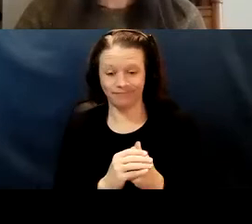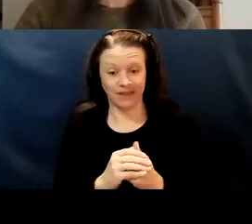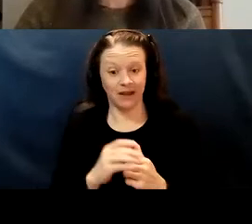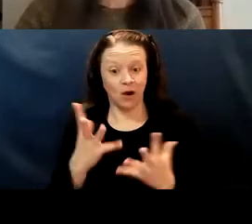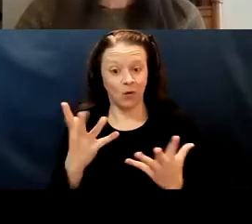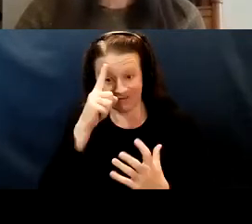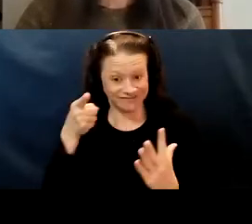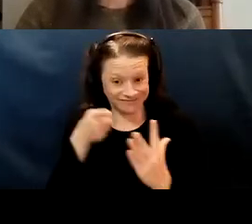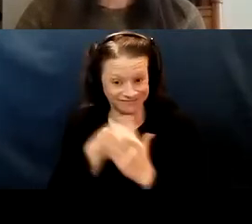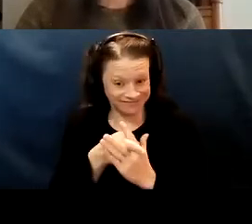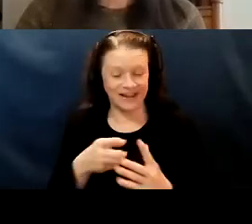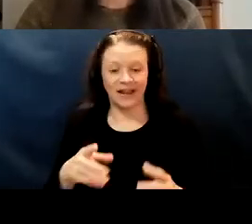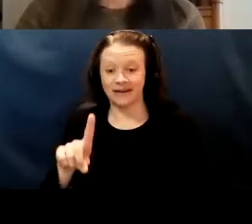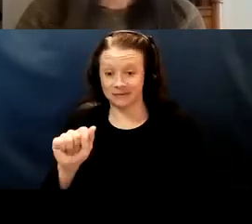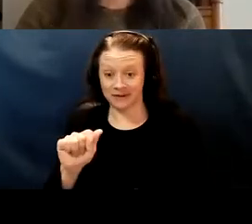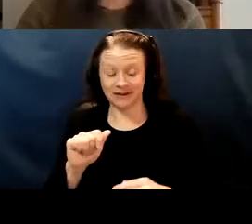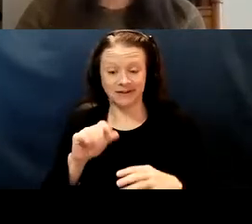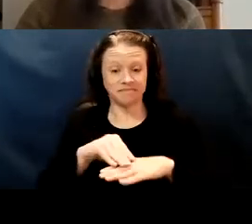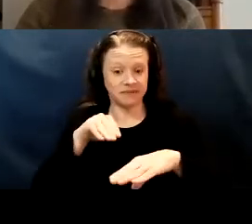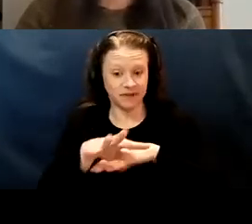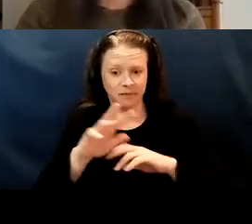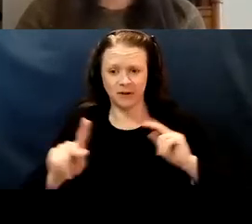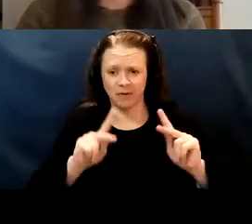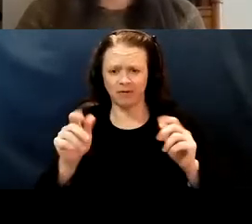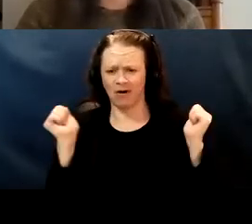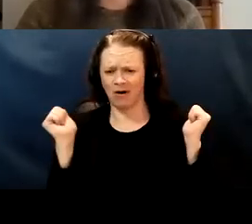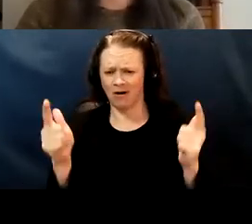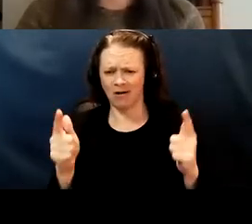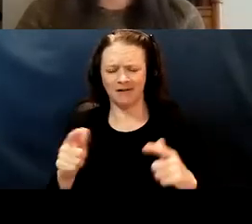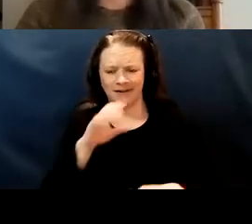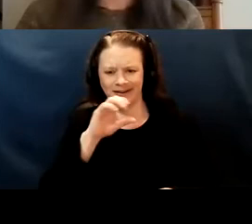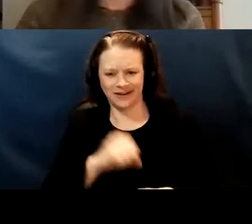disabilities affects people of all age, races, ethnicity, gender